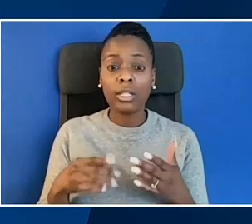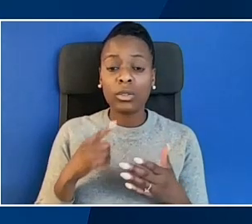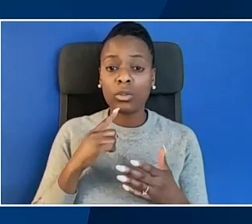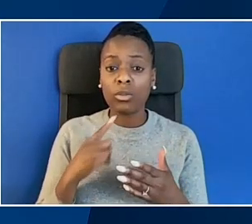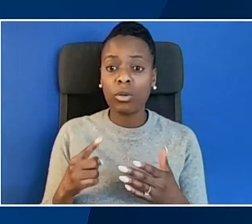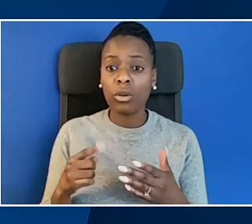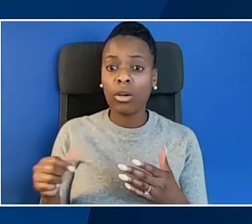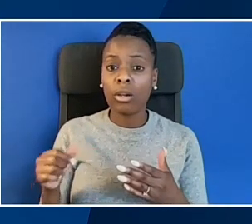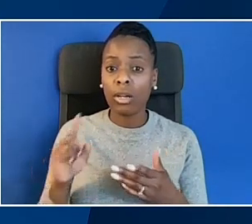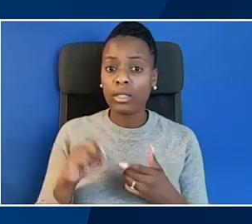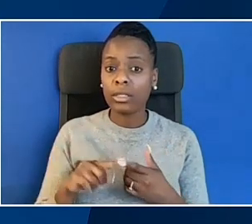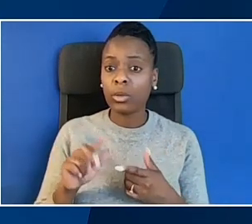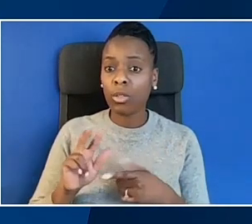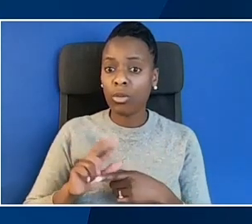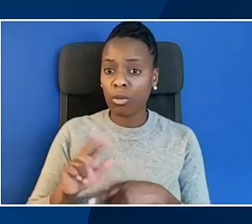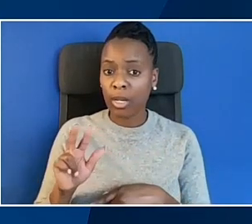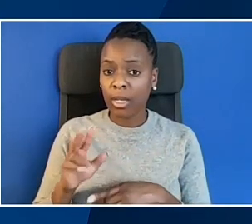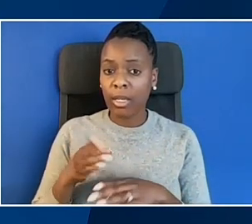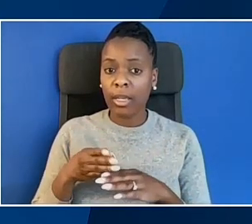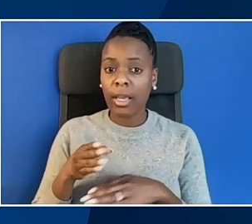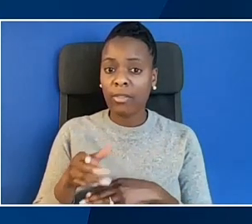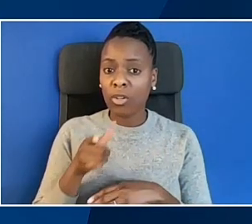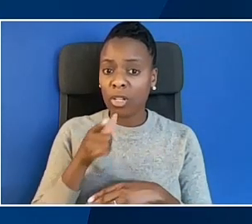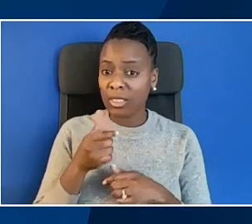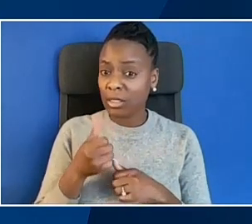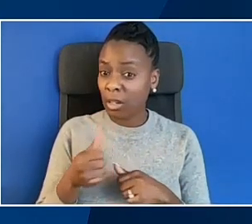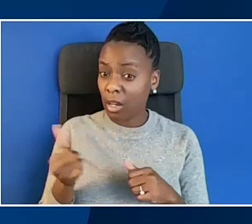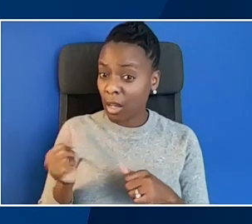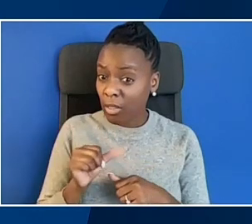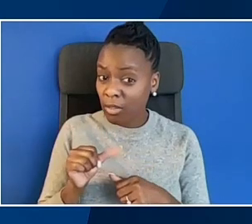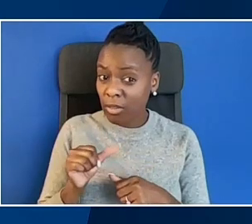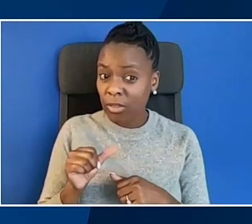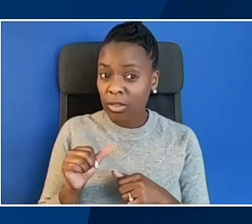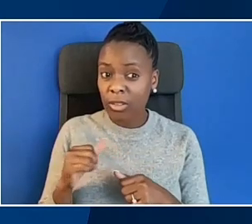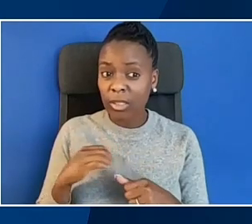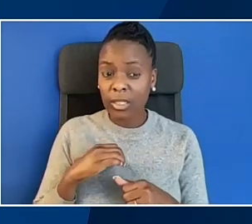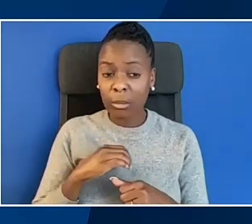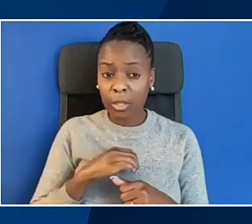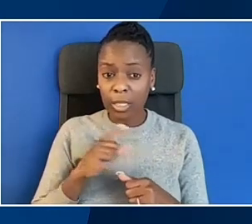3:00 after lunch. Is there anything else that the committee has- would like to bring to the table?